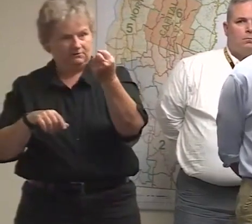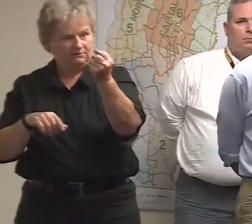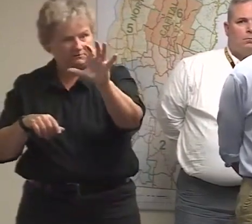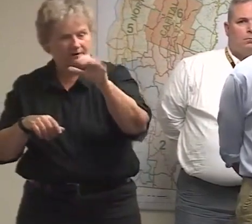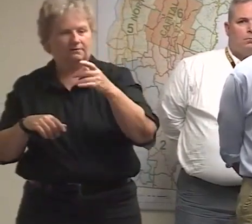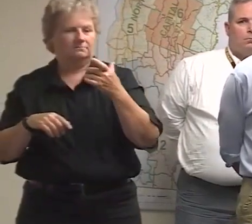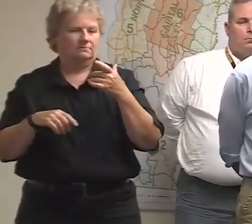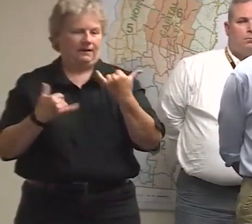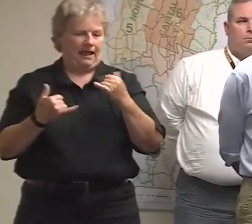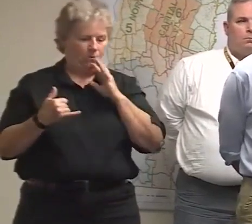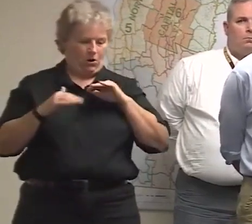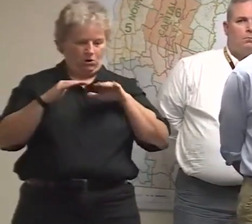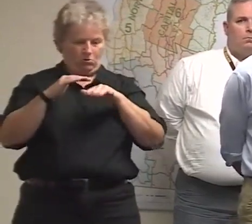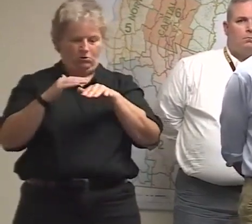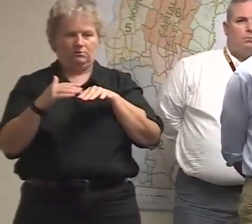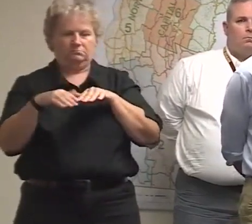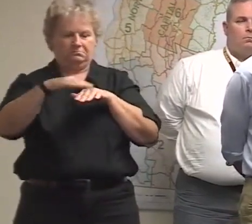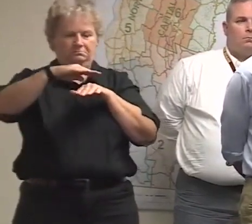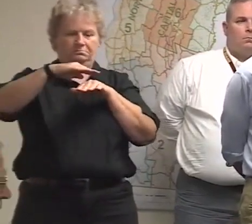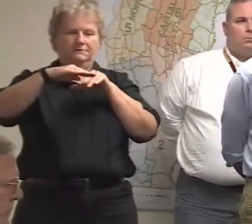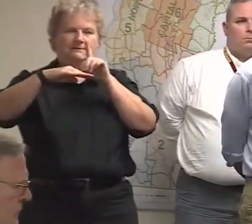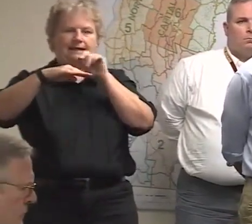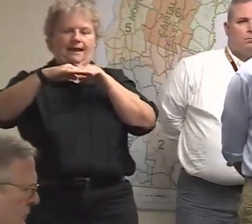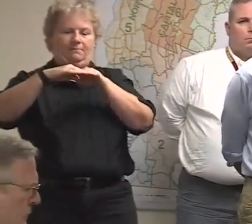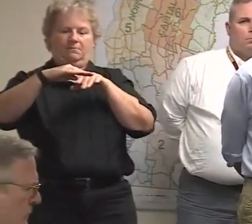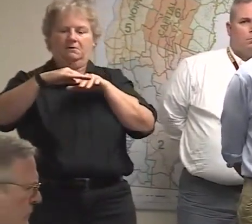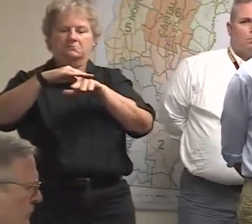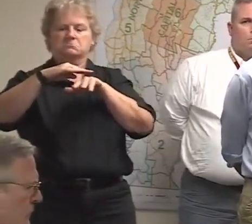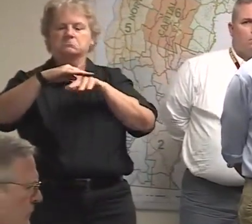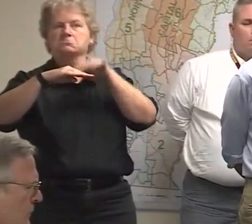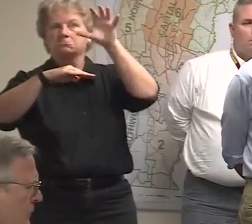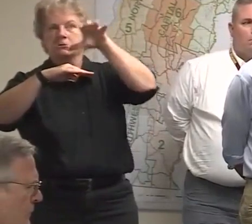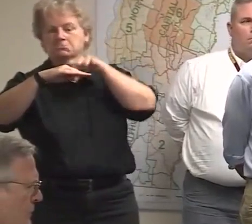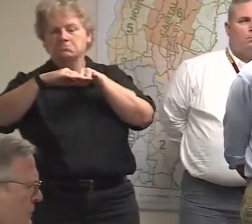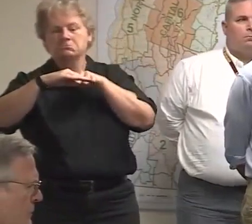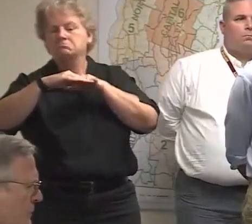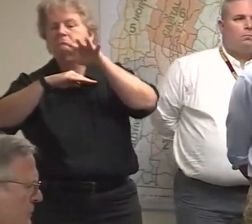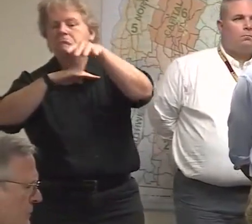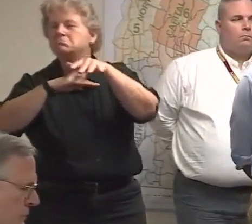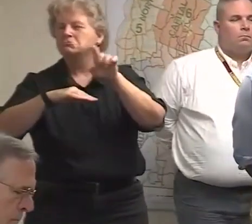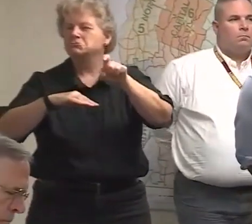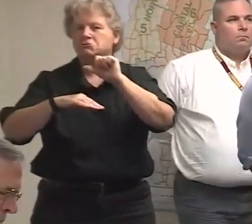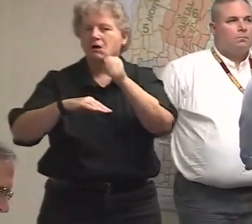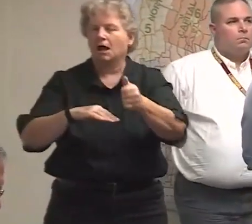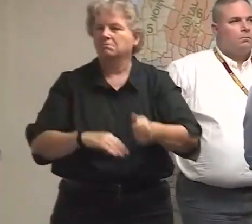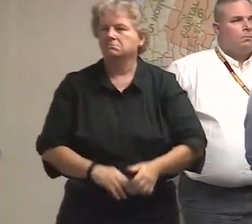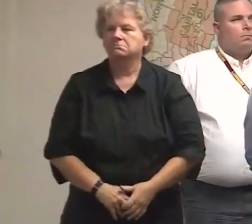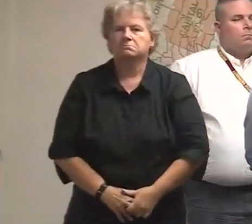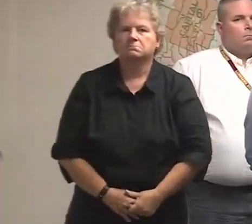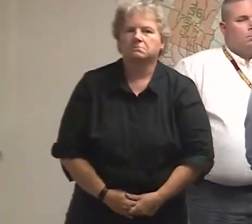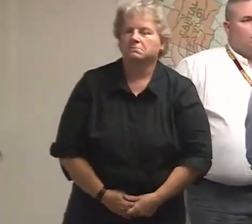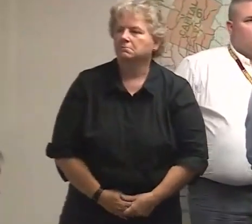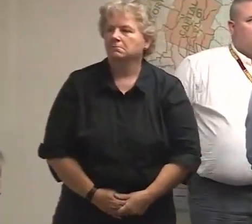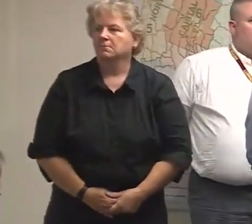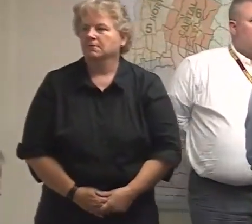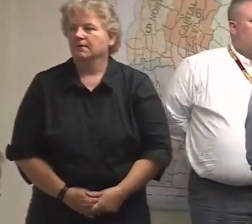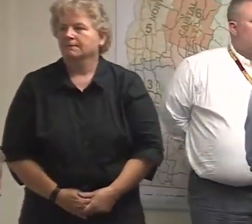I KNOW EARLIER YOU SAID IT SOME LIKELY, BUT IS THERE A MAYBE LIKE A KEY NUMBER YOU HAVE HIGHLIGHTED OR CIRCLE WHERE THAT DOES GET TO THIS POINT?